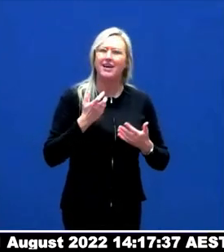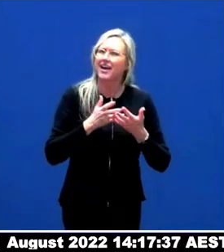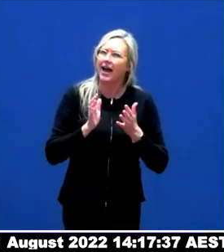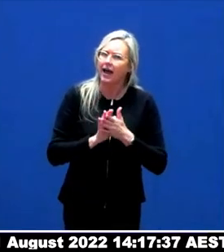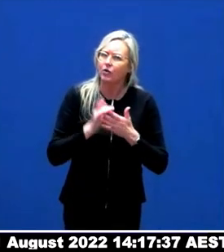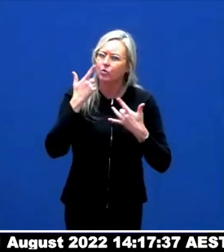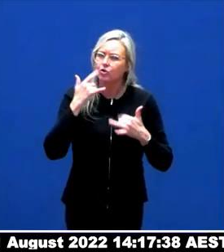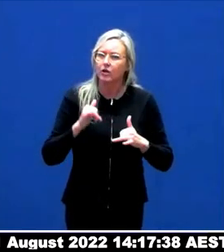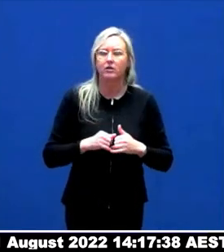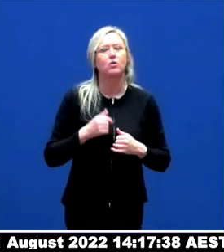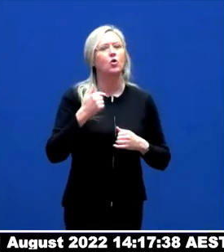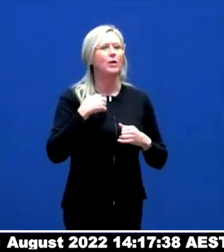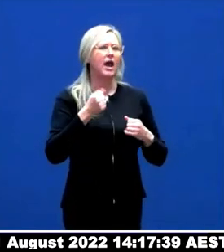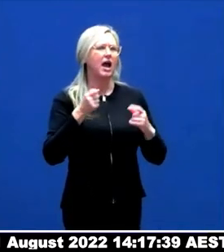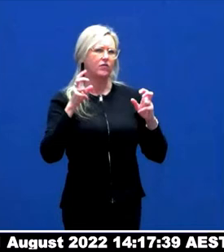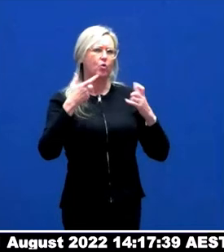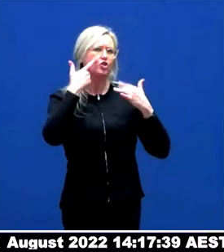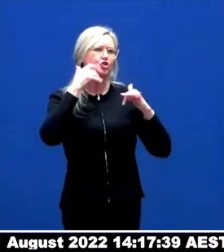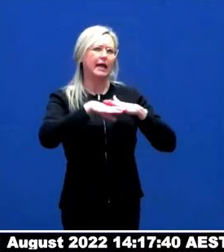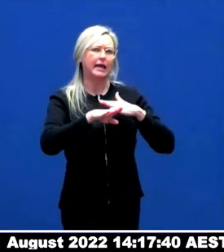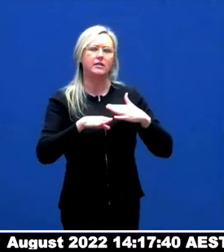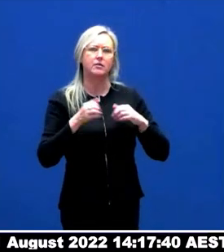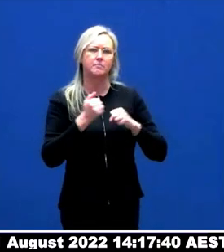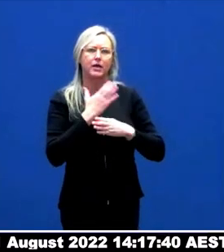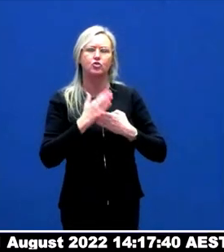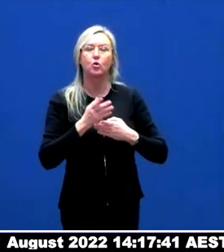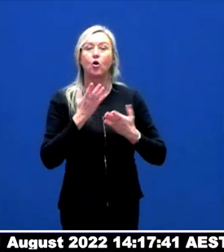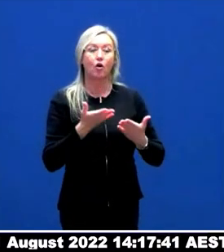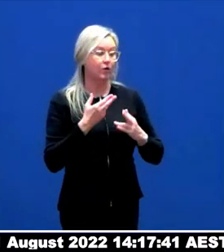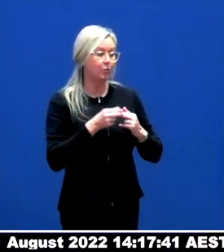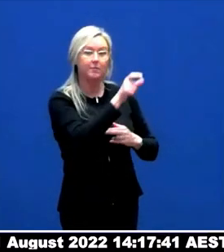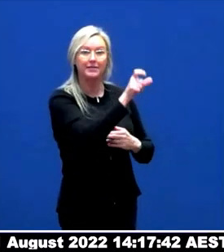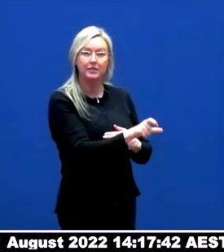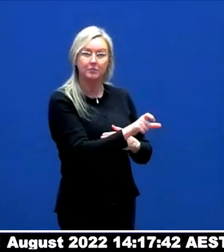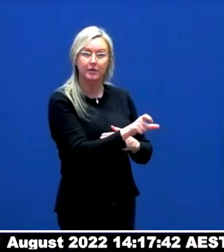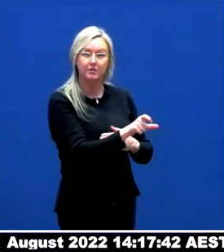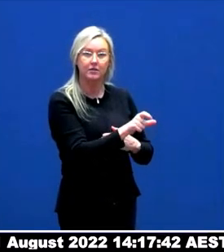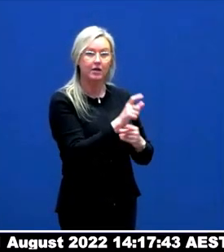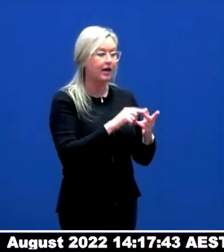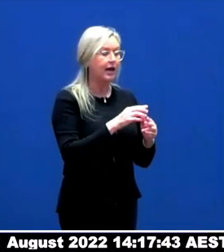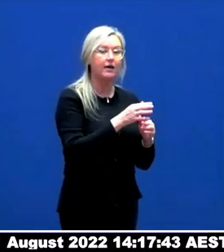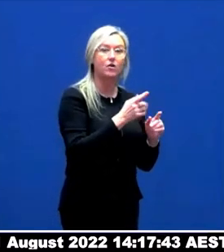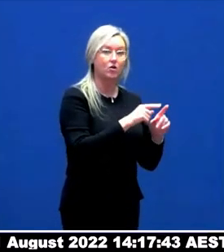So, we regularly check-in with participants in between plan start date and plan end date,